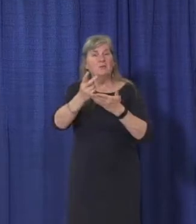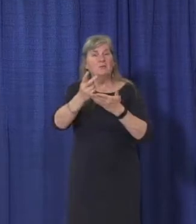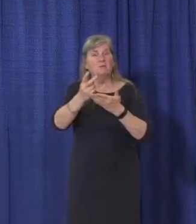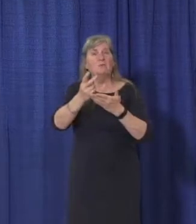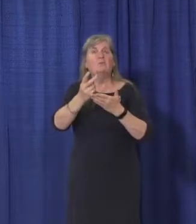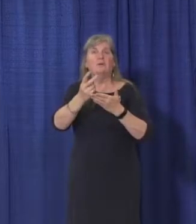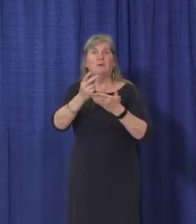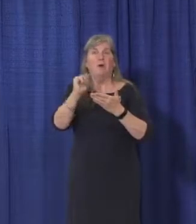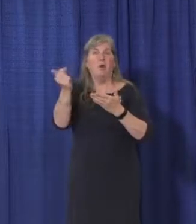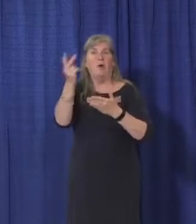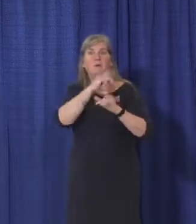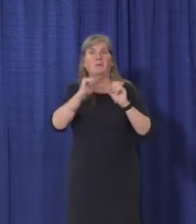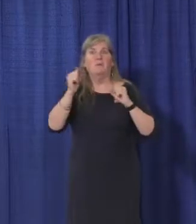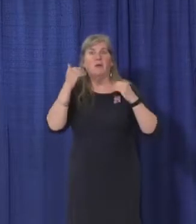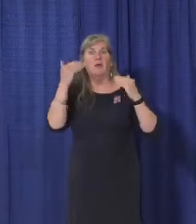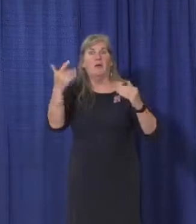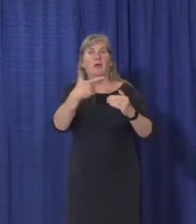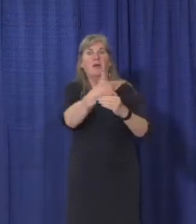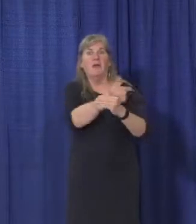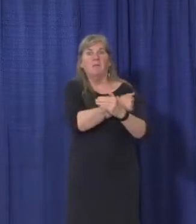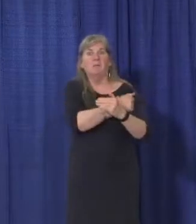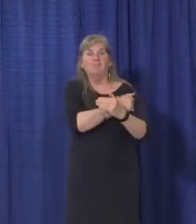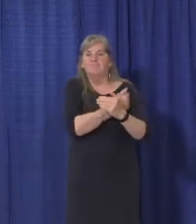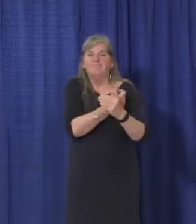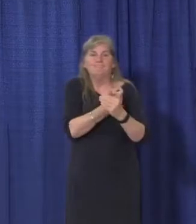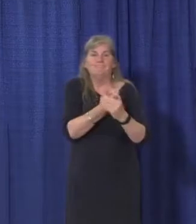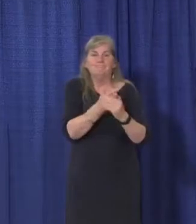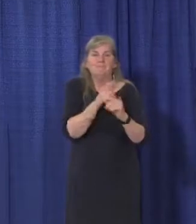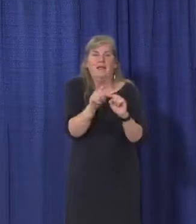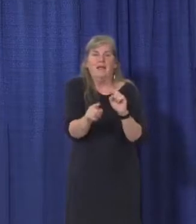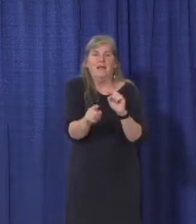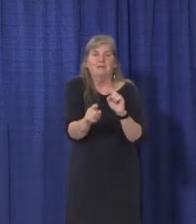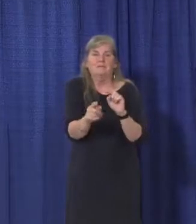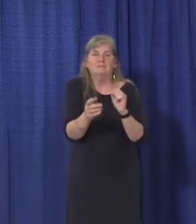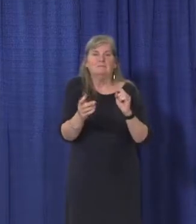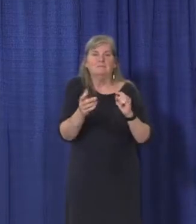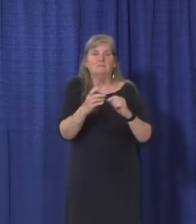We will not get everyone vaccinated in a hurry where